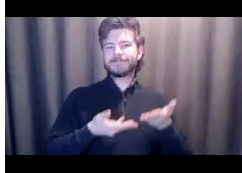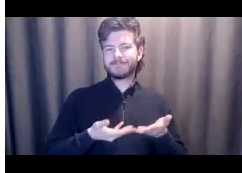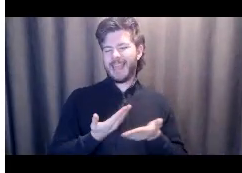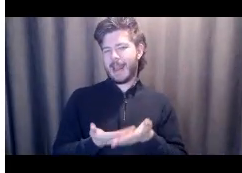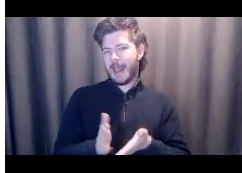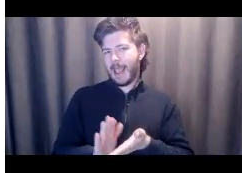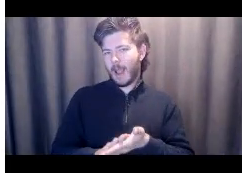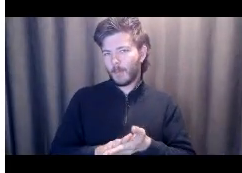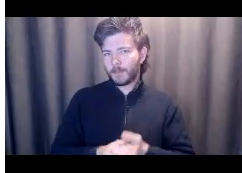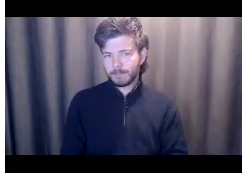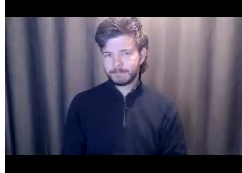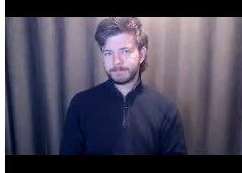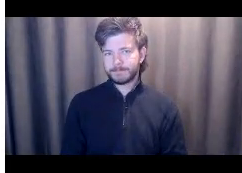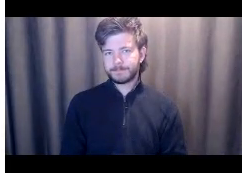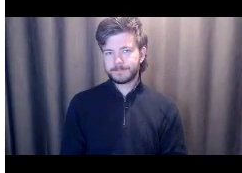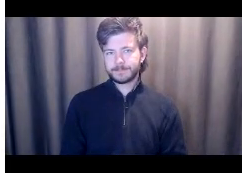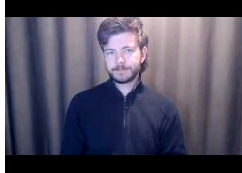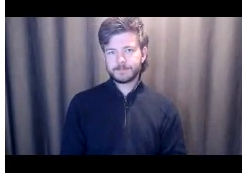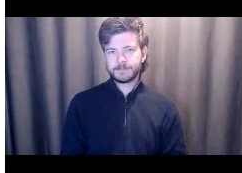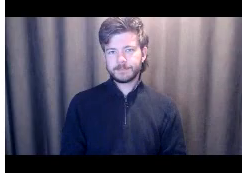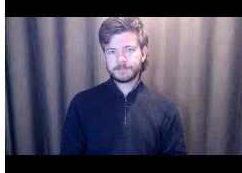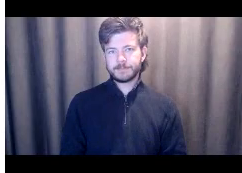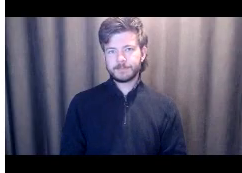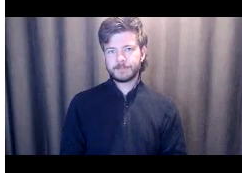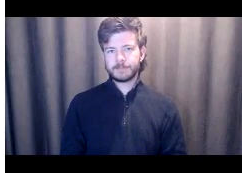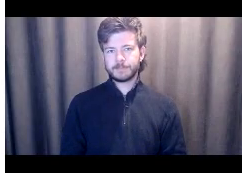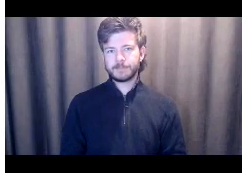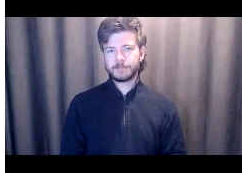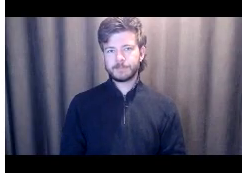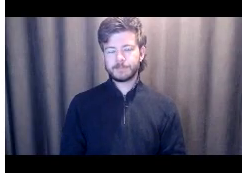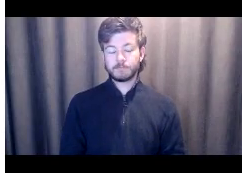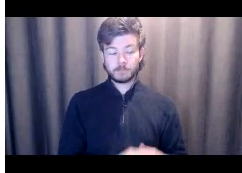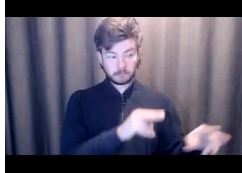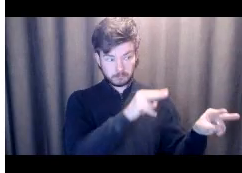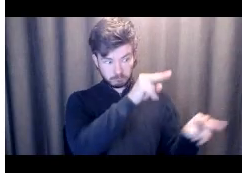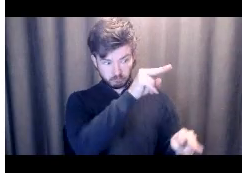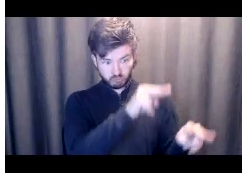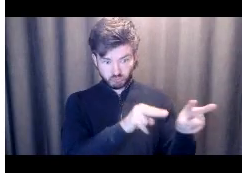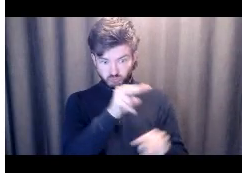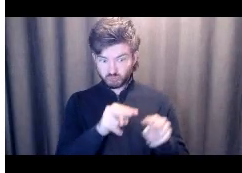If there's no valid evidence or records to support a claim,